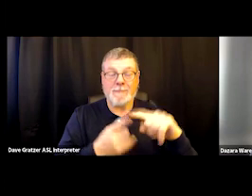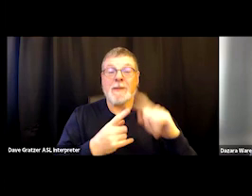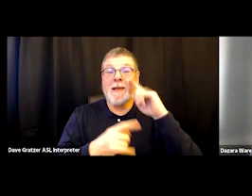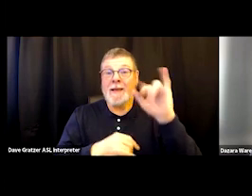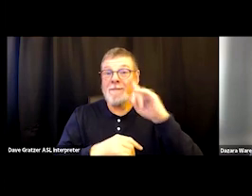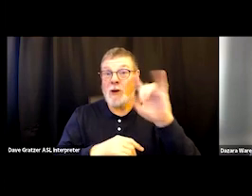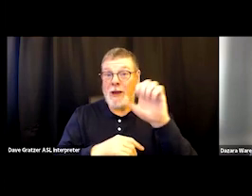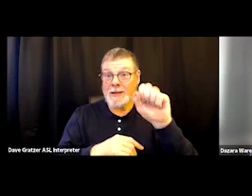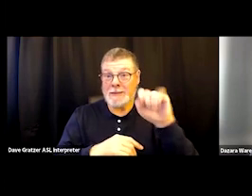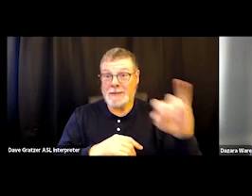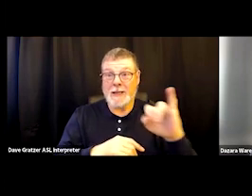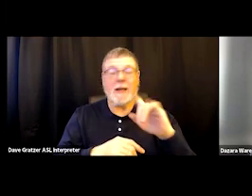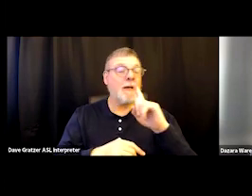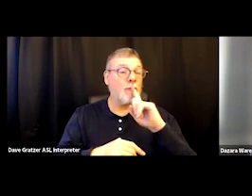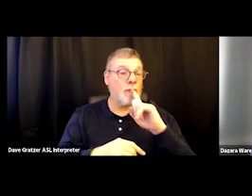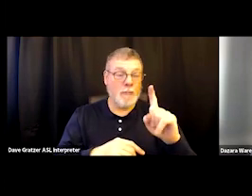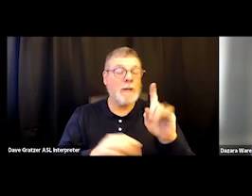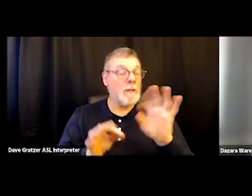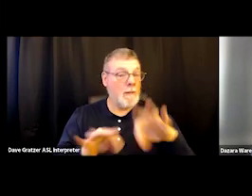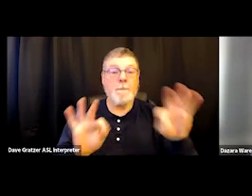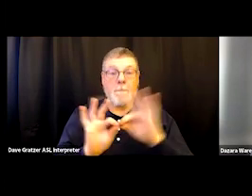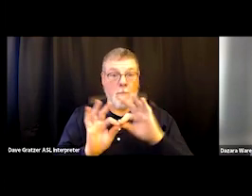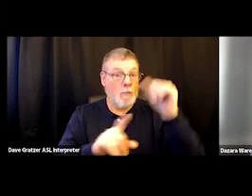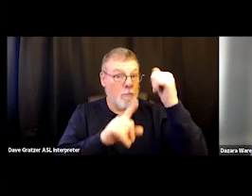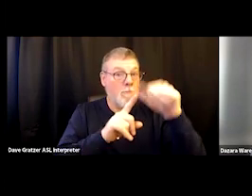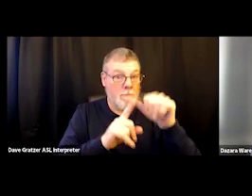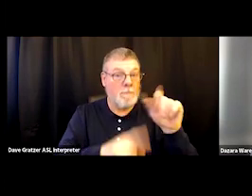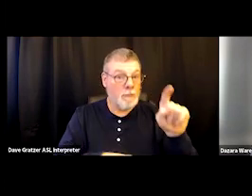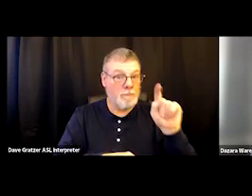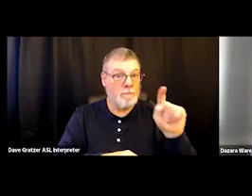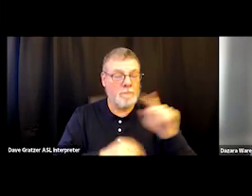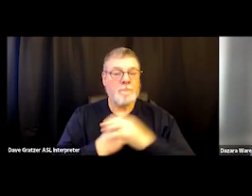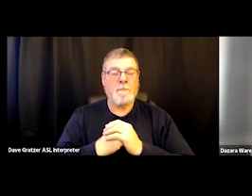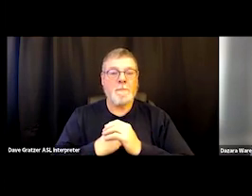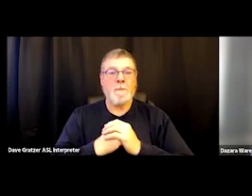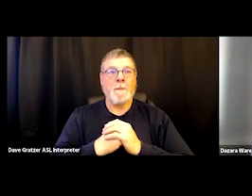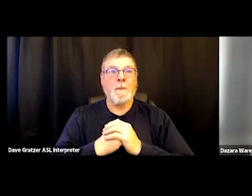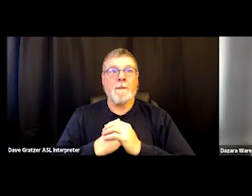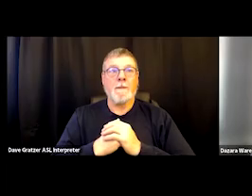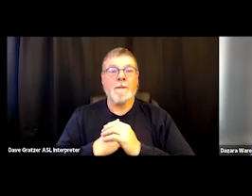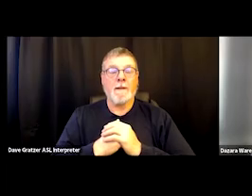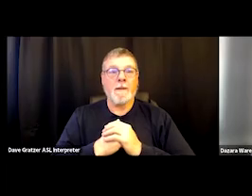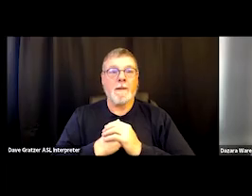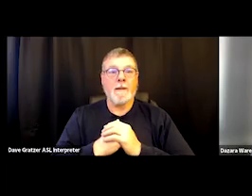is really, really important to remember, and it really activates